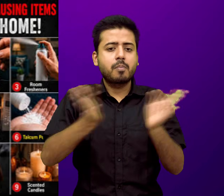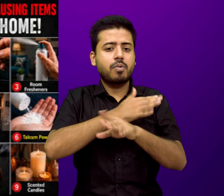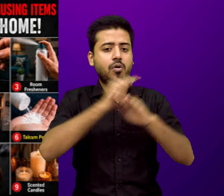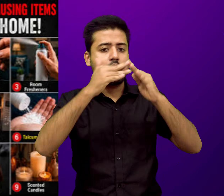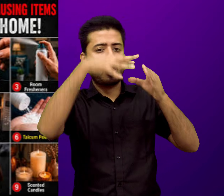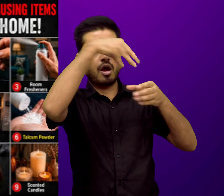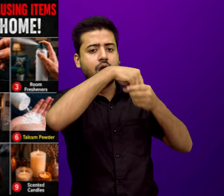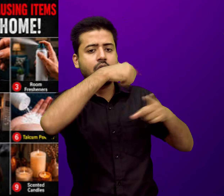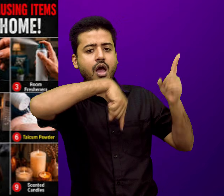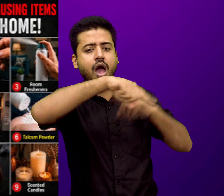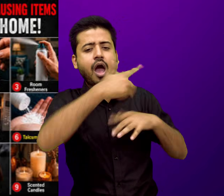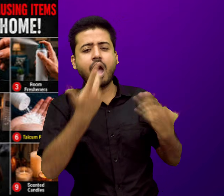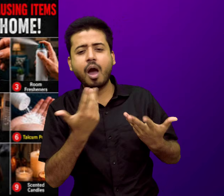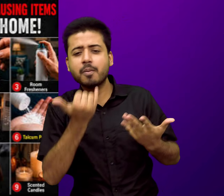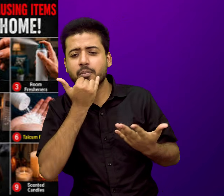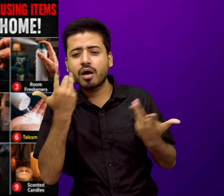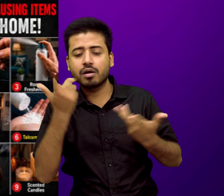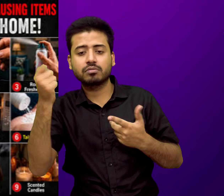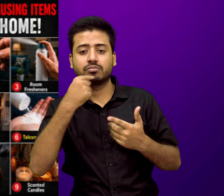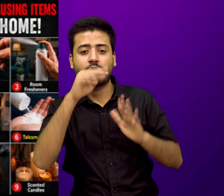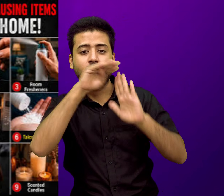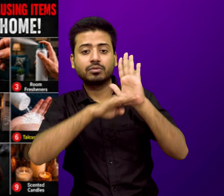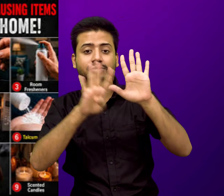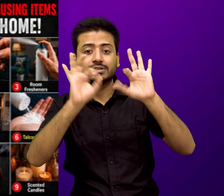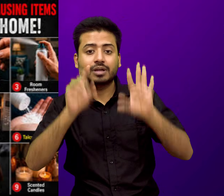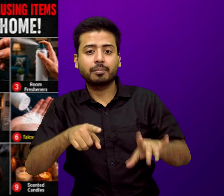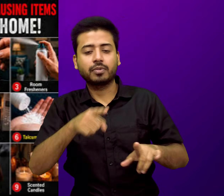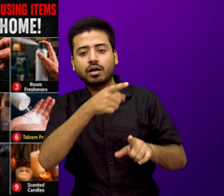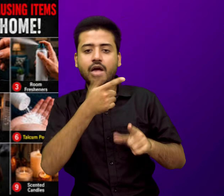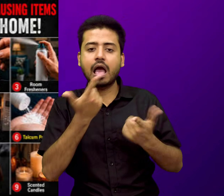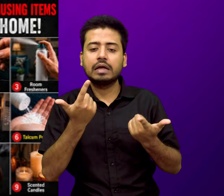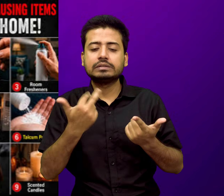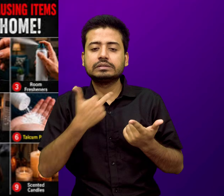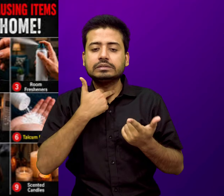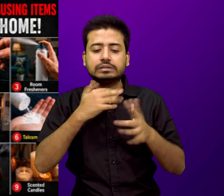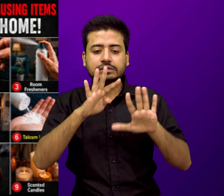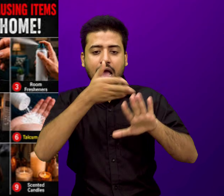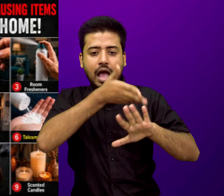creates thick smoke that releases combustion byproducts and heavy particulate matter into